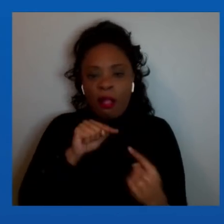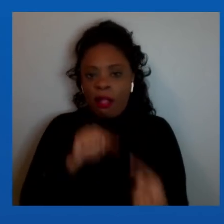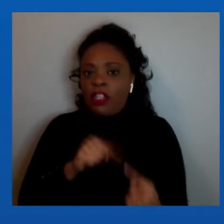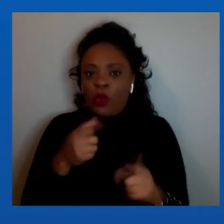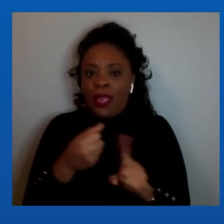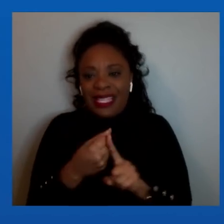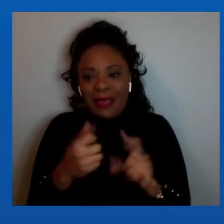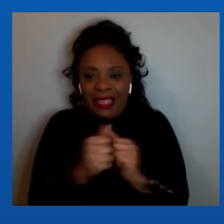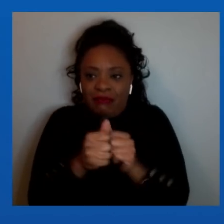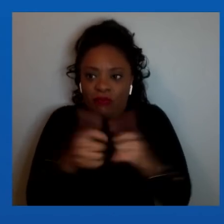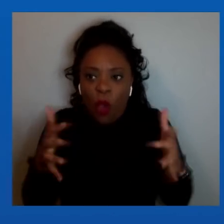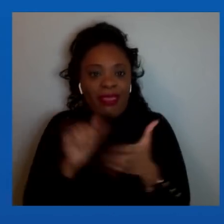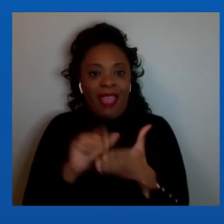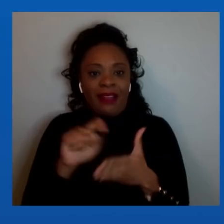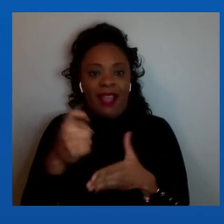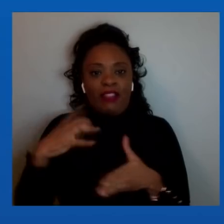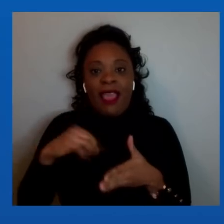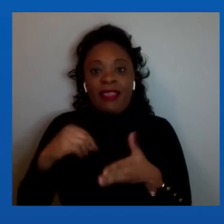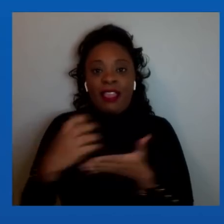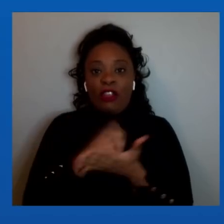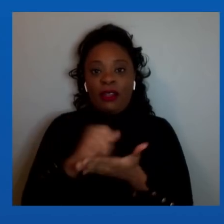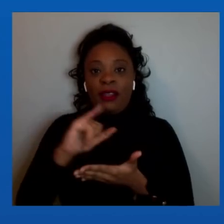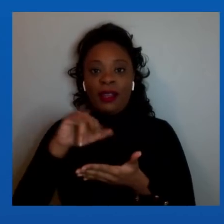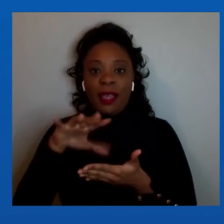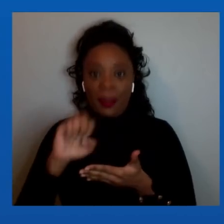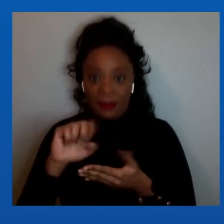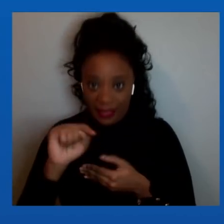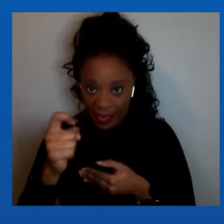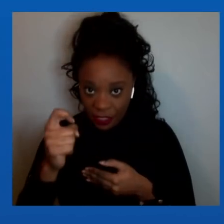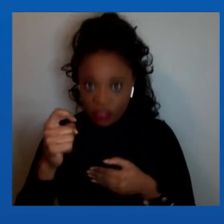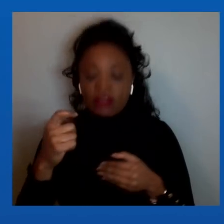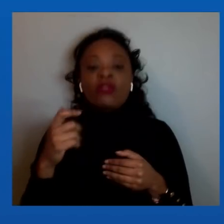and the Earned Income Tax Credit as part of the American Rescue Plan: